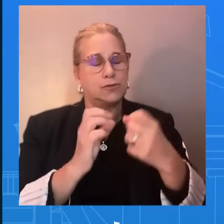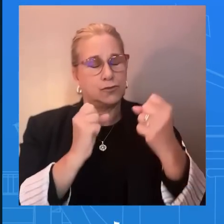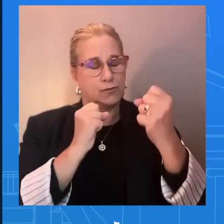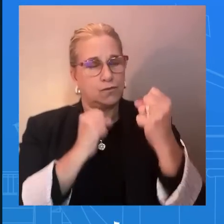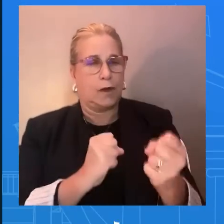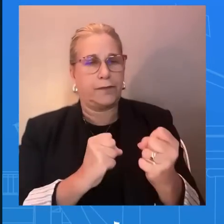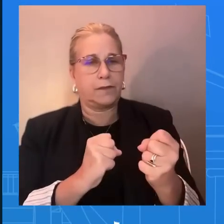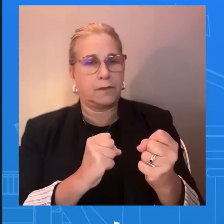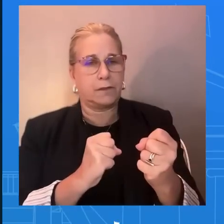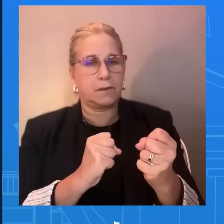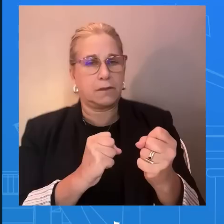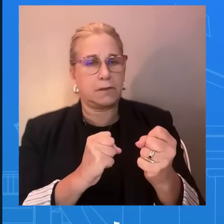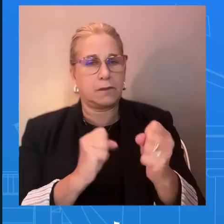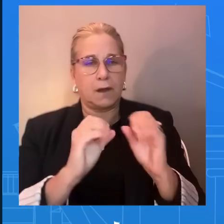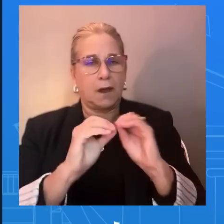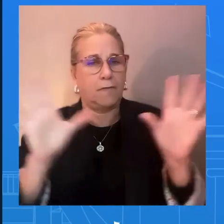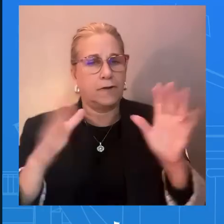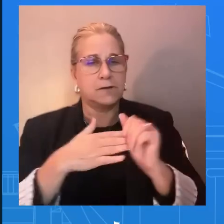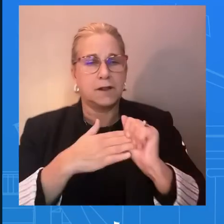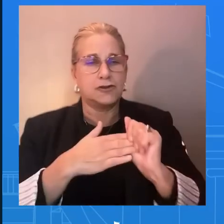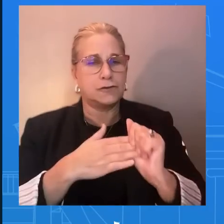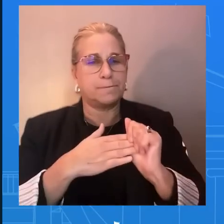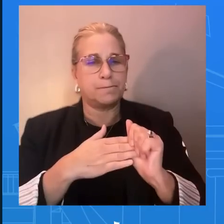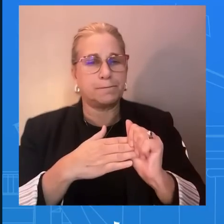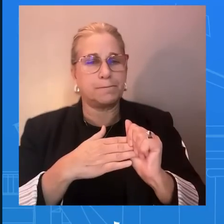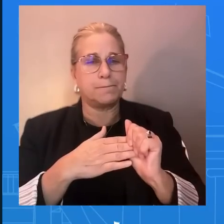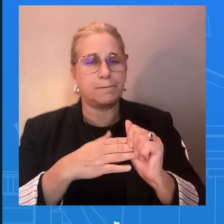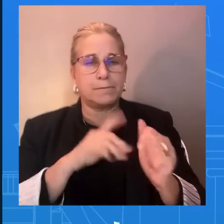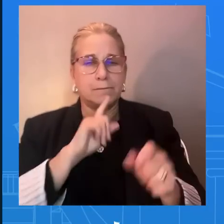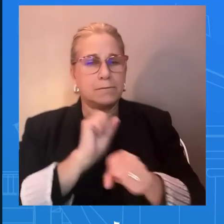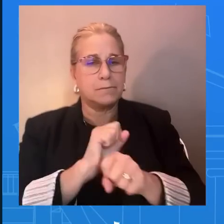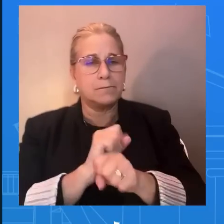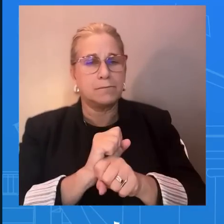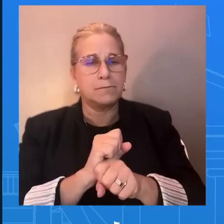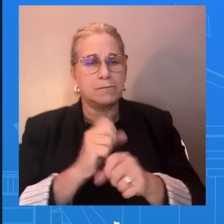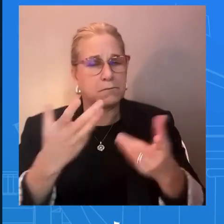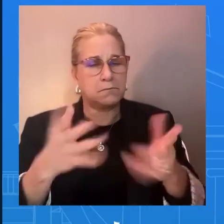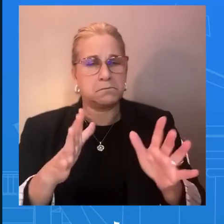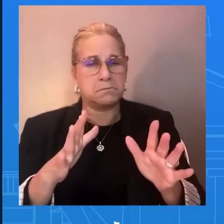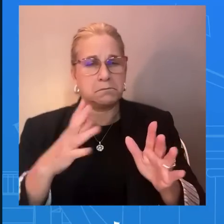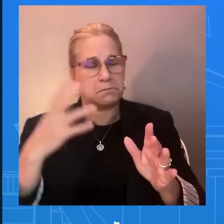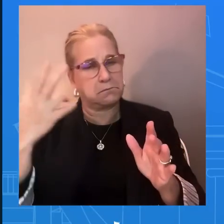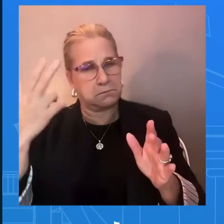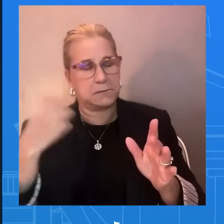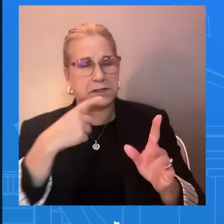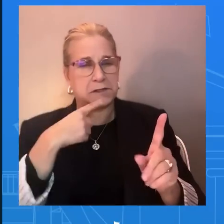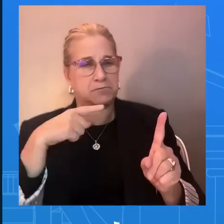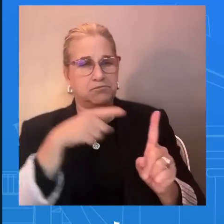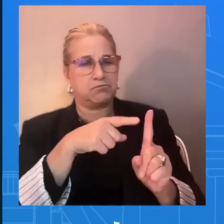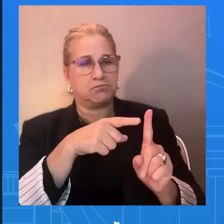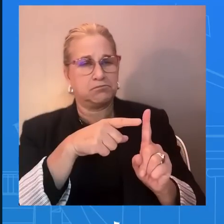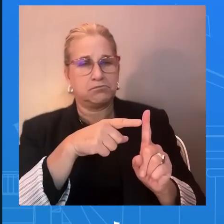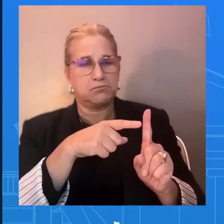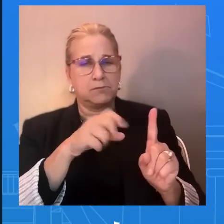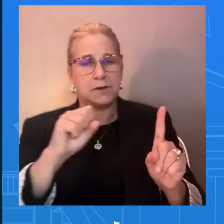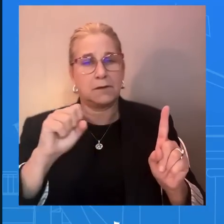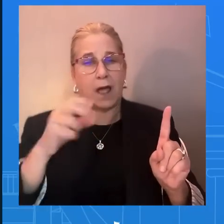he has said this -- and -- and cares about the American people. That’s what we have seen.